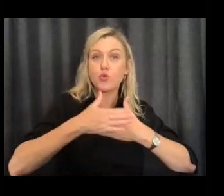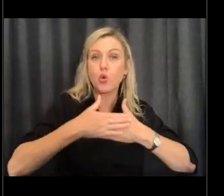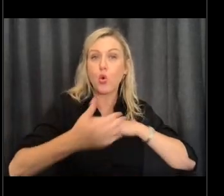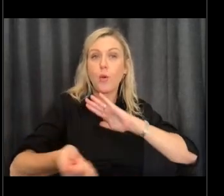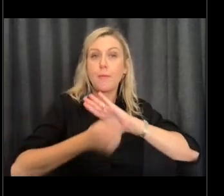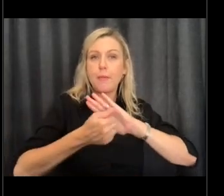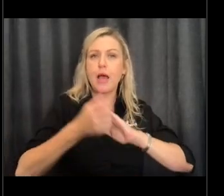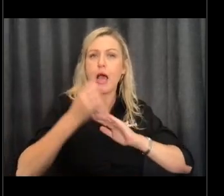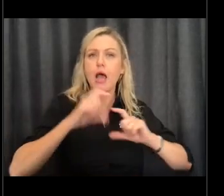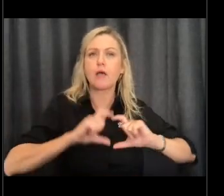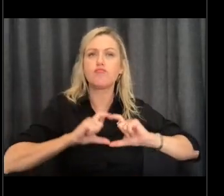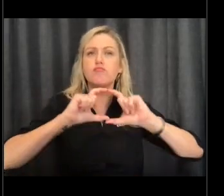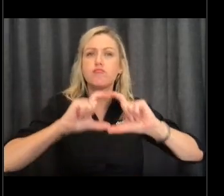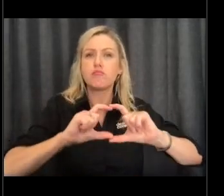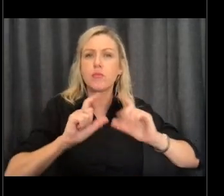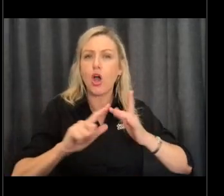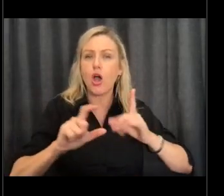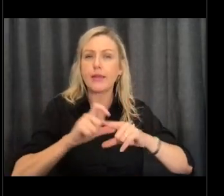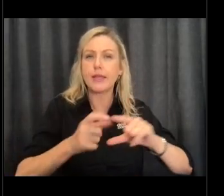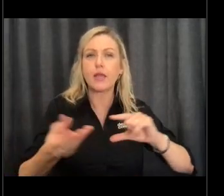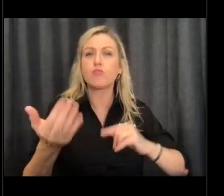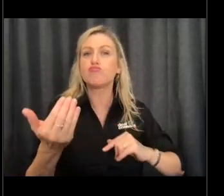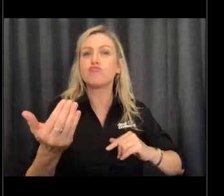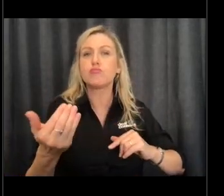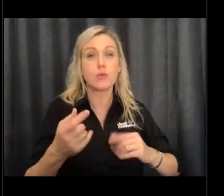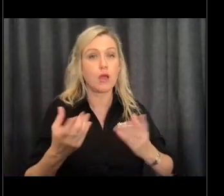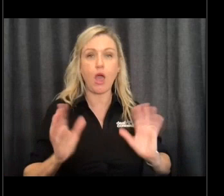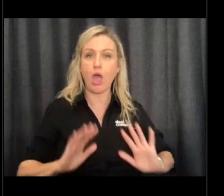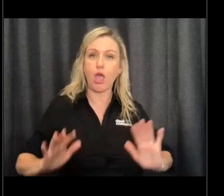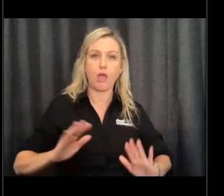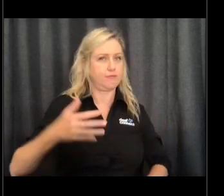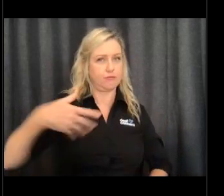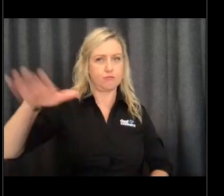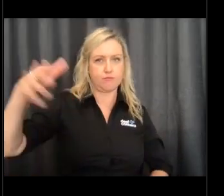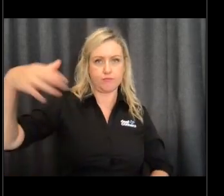If they can't give you an ID tell them to go away.